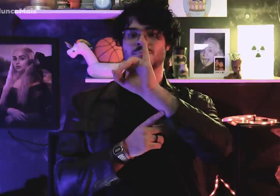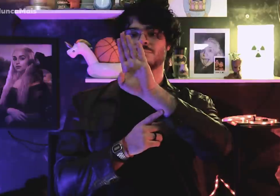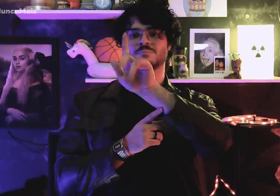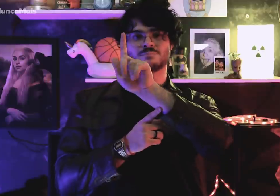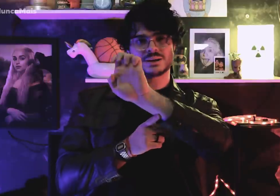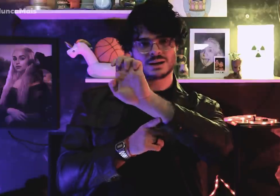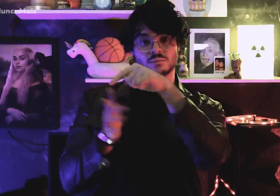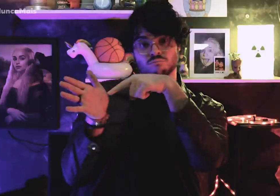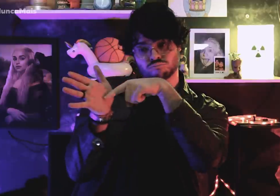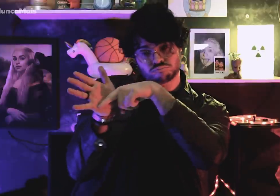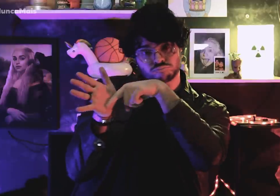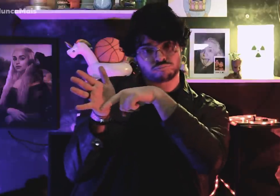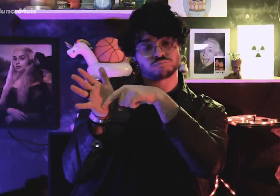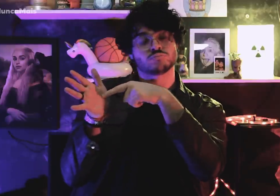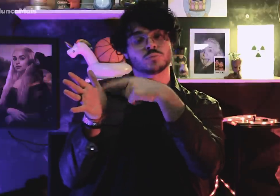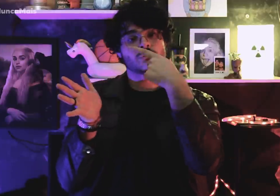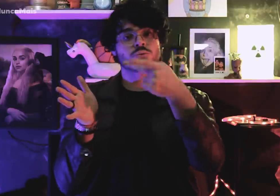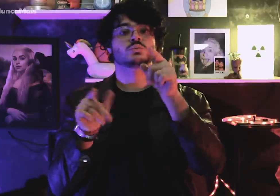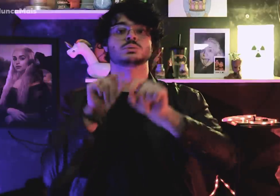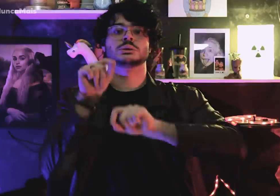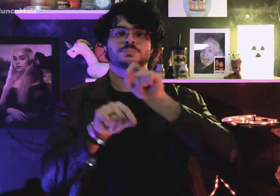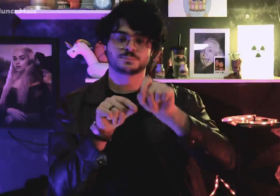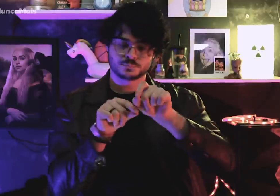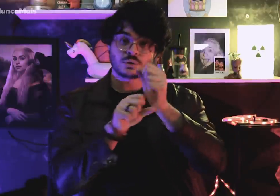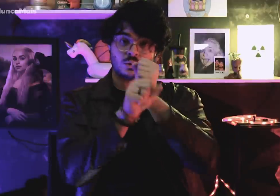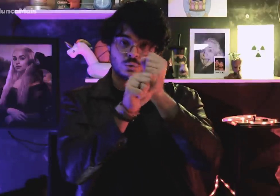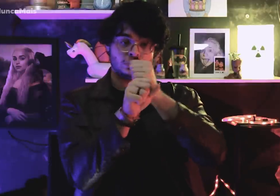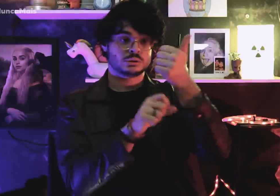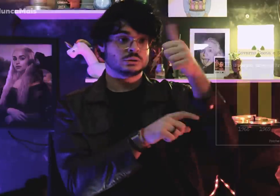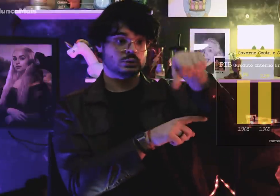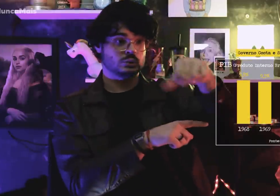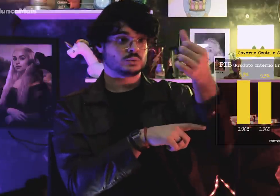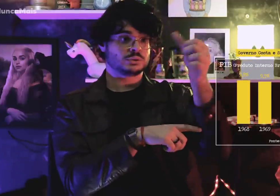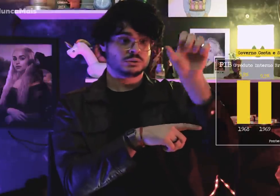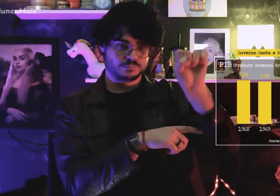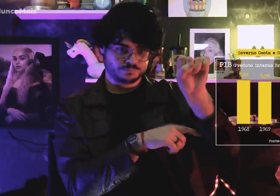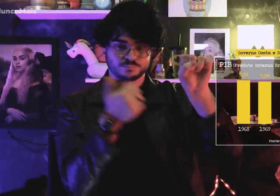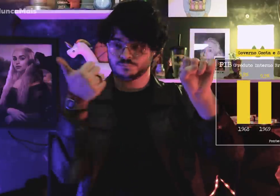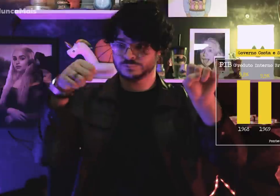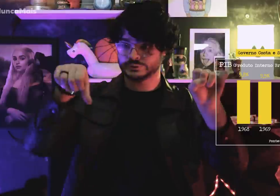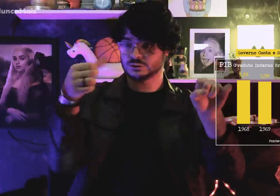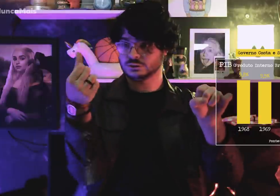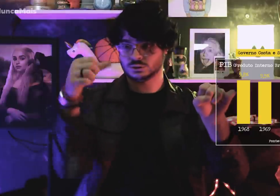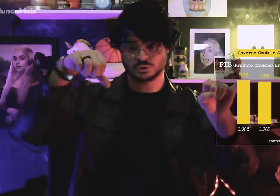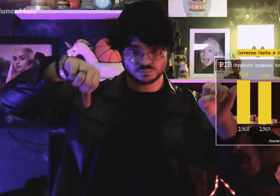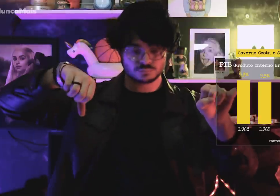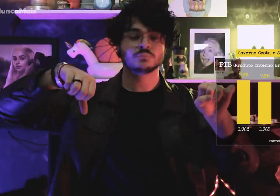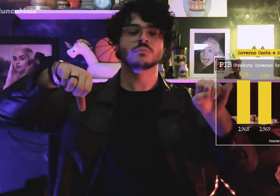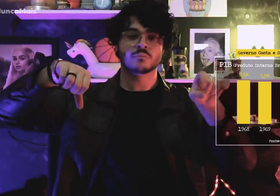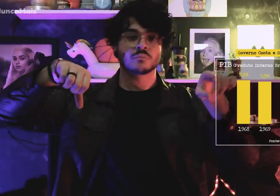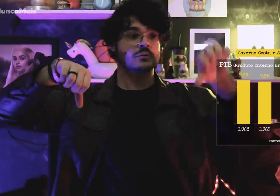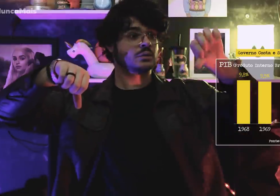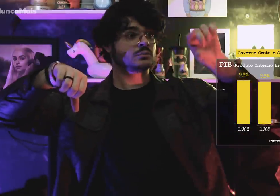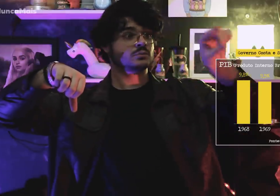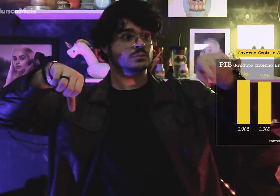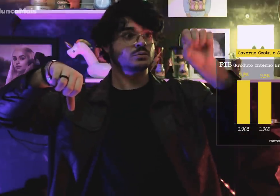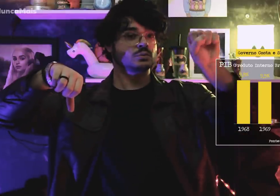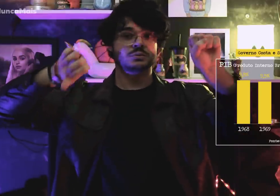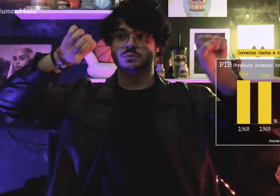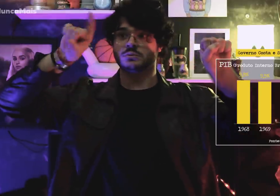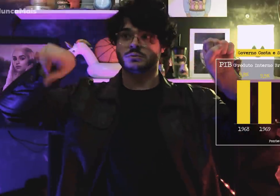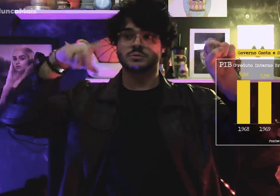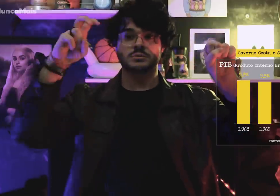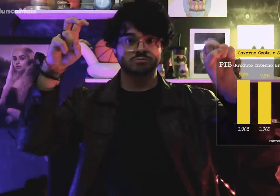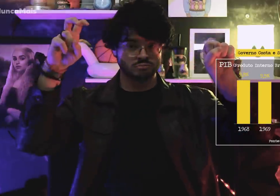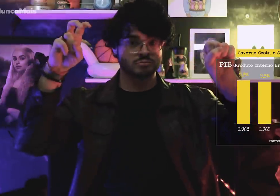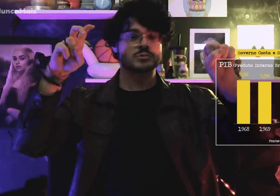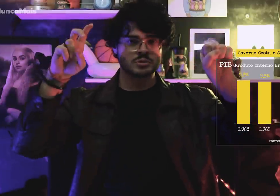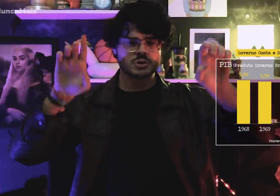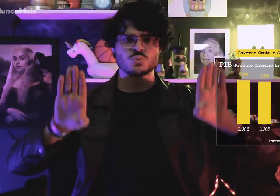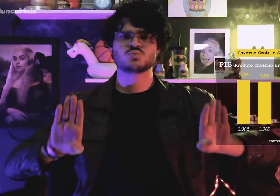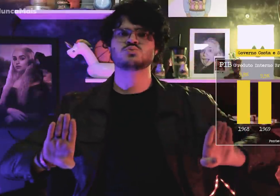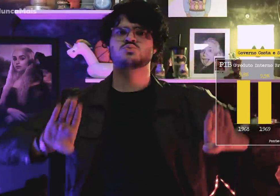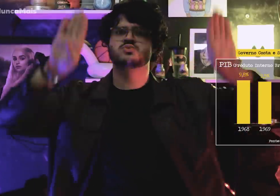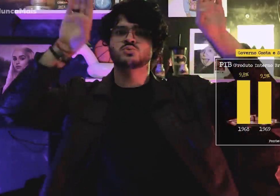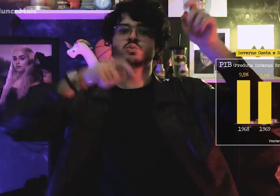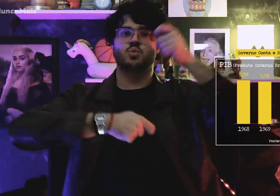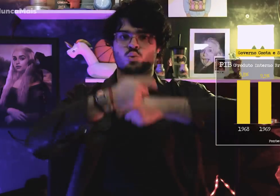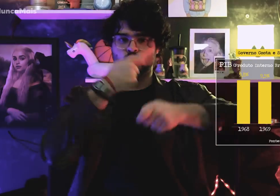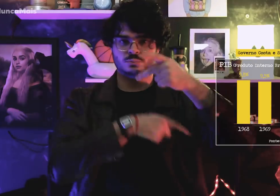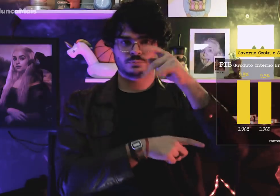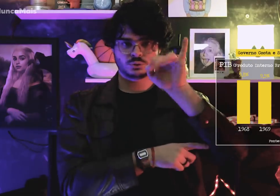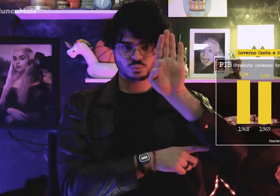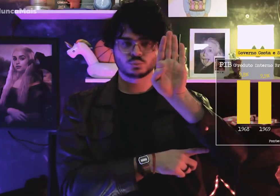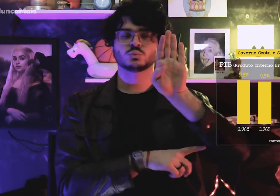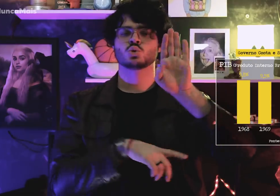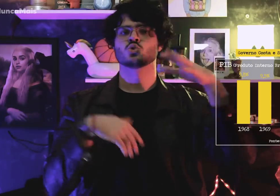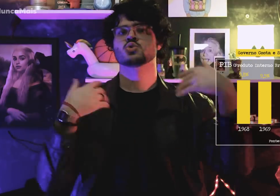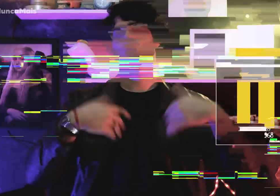According to IBGE, the growth rates of the GDP was 9.8% in 1968 and 9.5% in 1969.